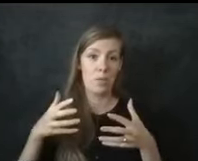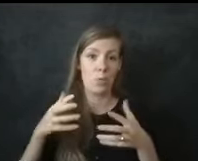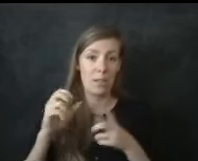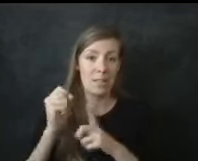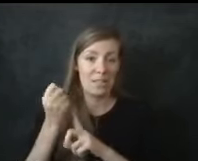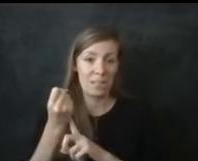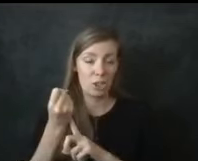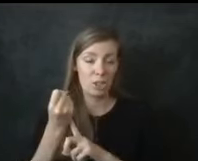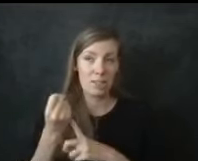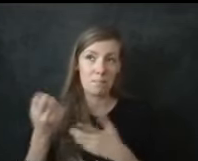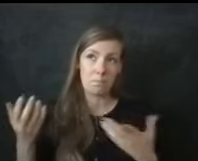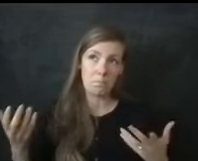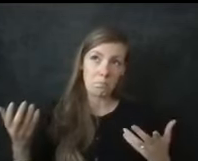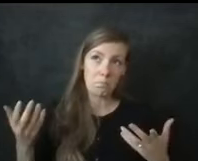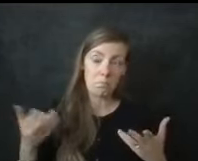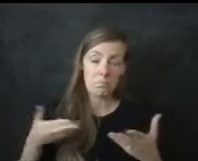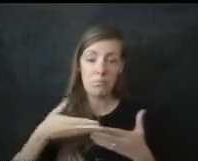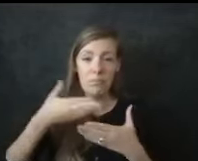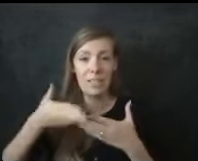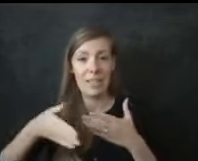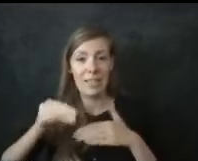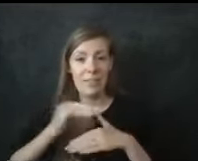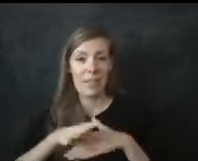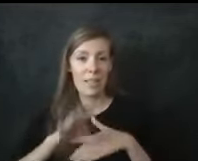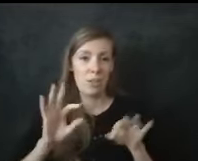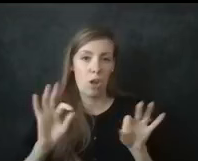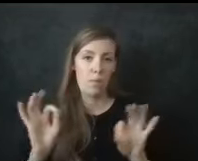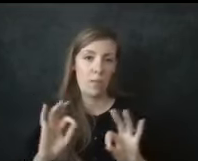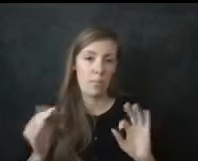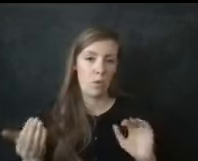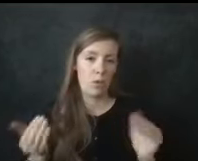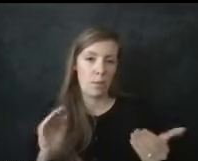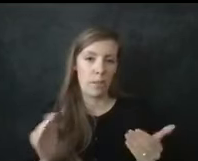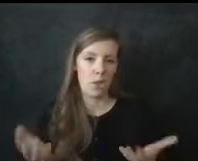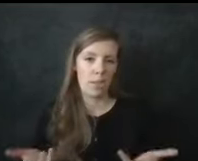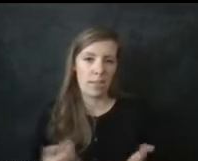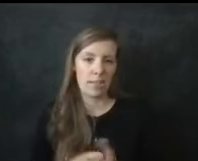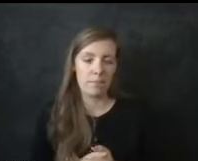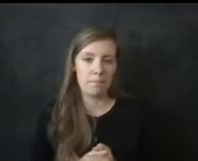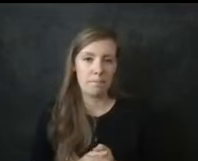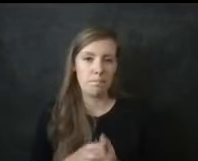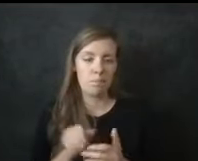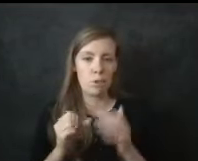the side effects are very minimal compared to those severe outcomes. So I would want parents.